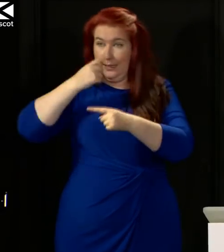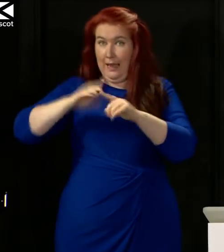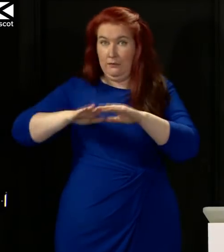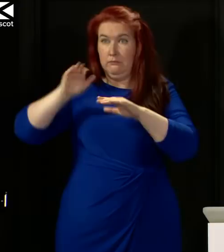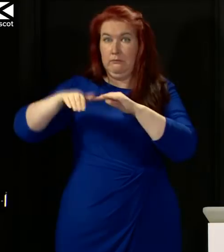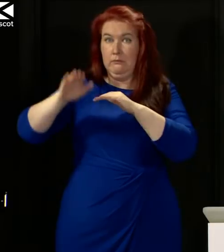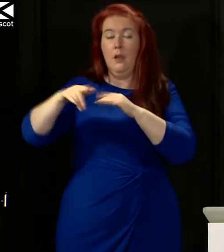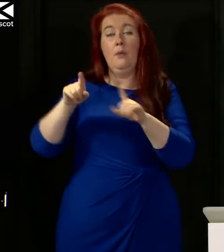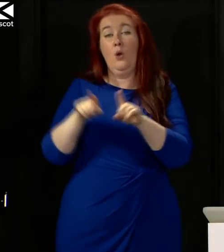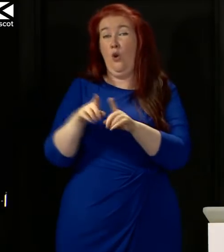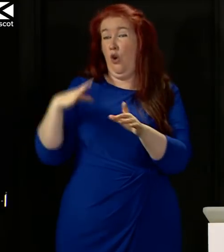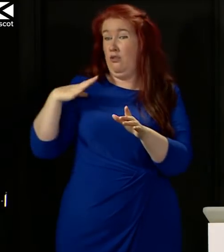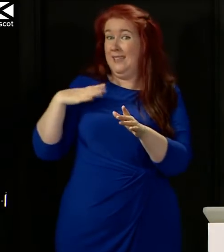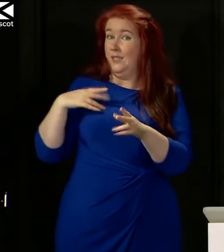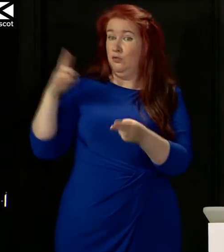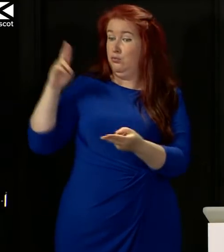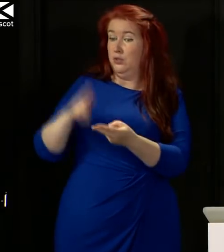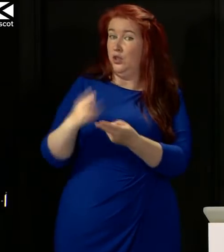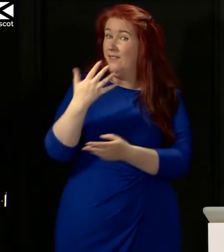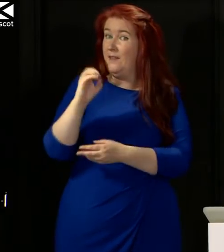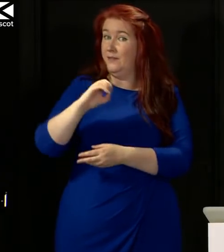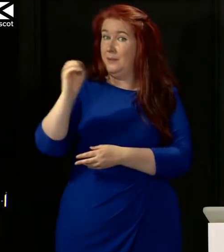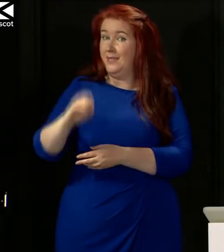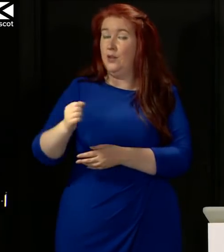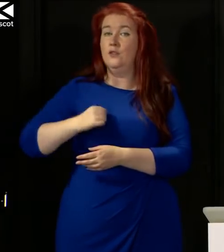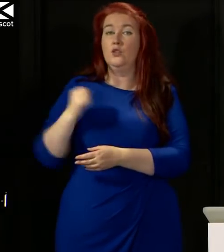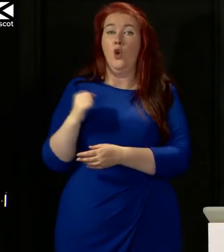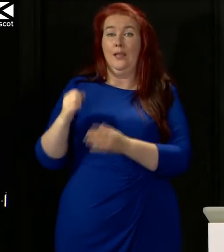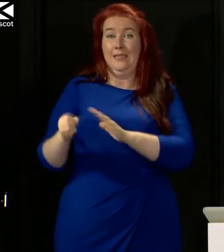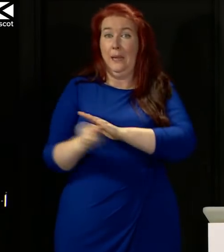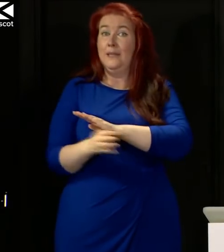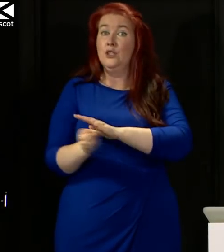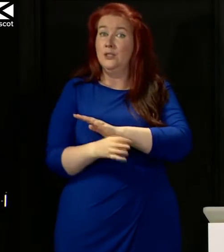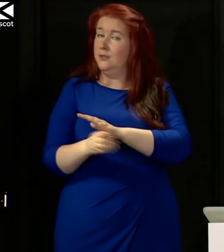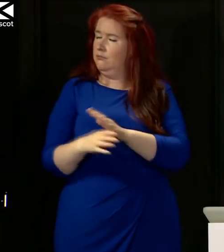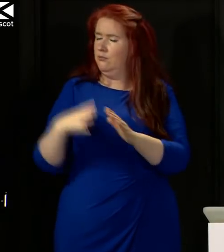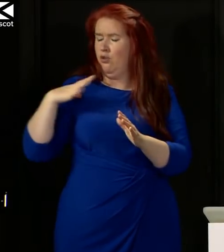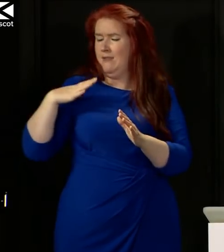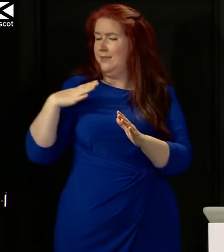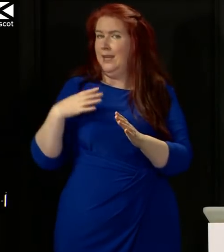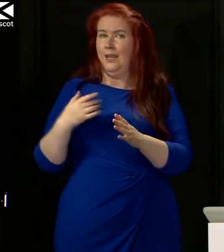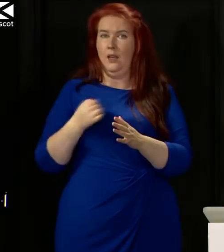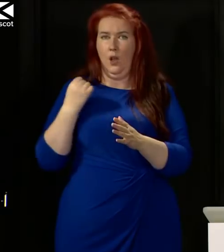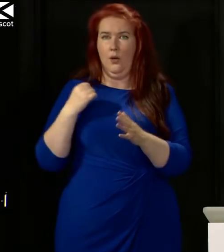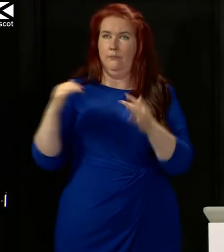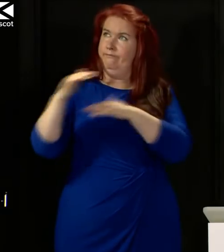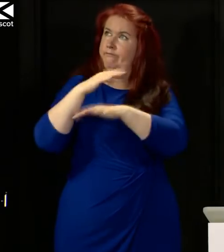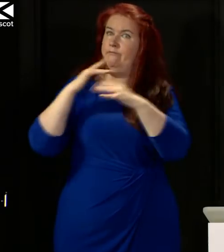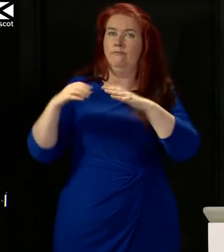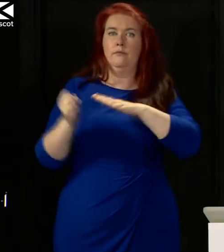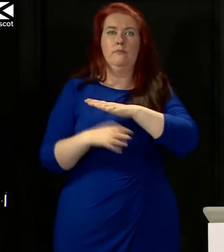50 percent already in Scotland's emissions, so we are very well placed to now go forward